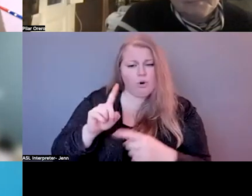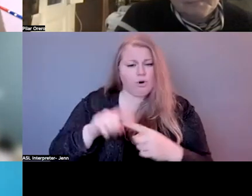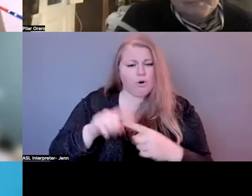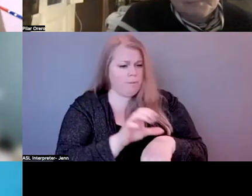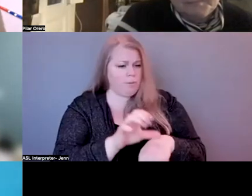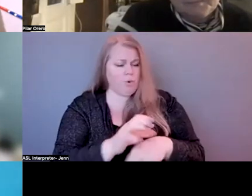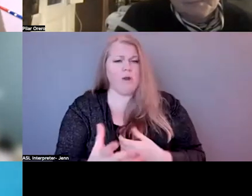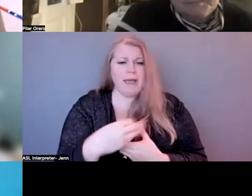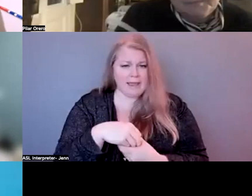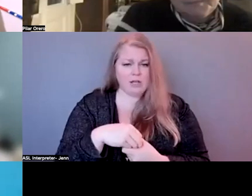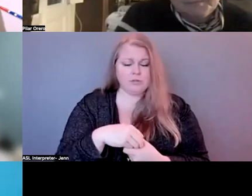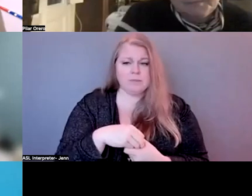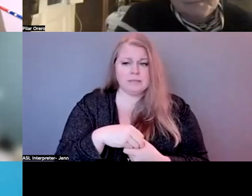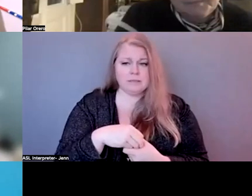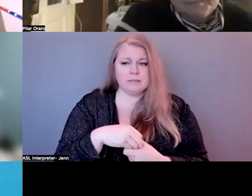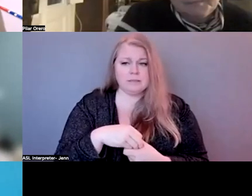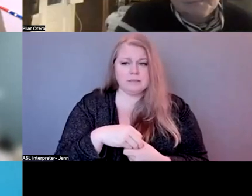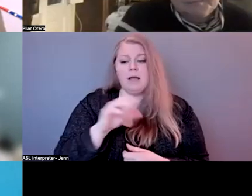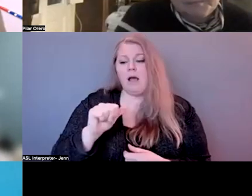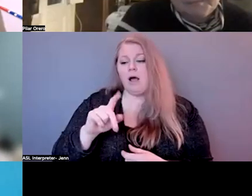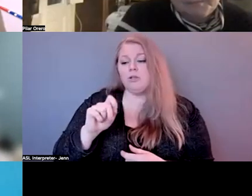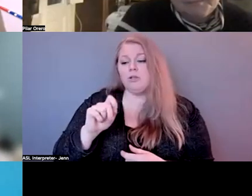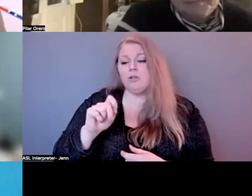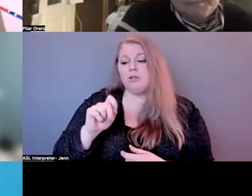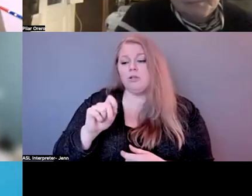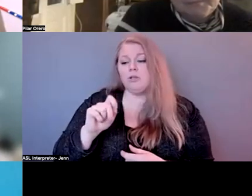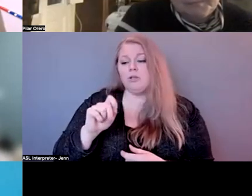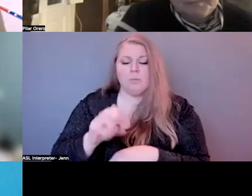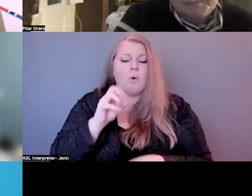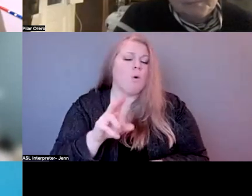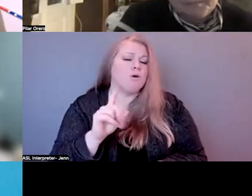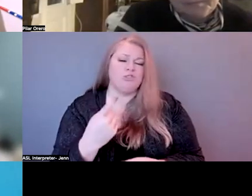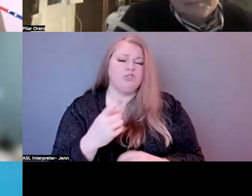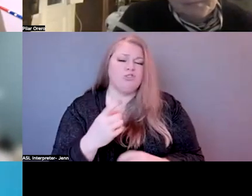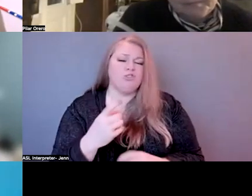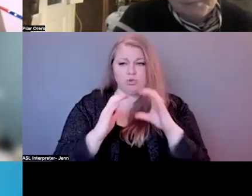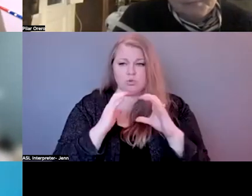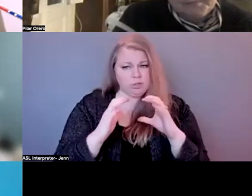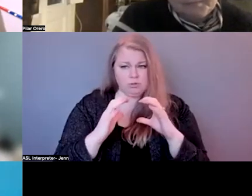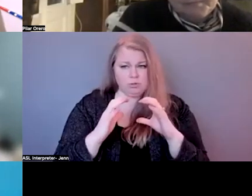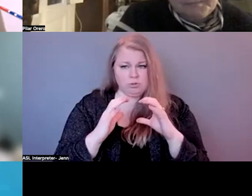or alternative communication or even just communication say with a different accent